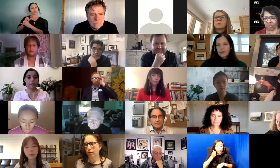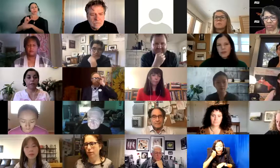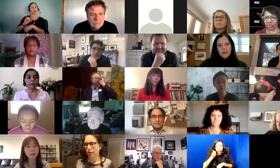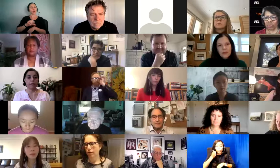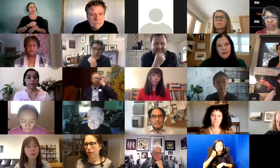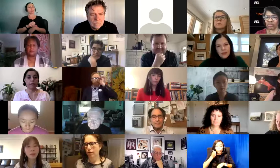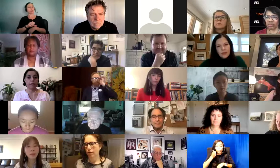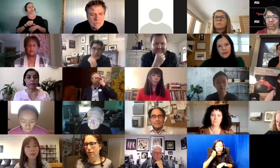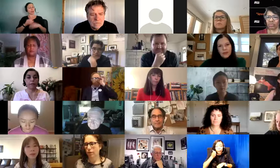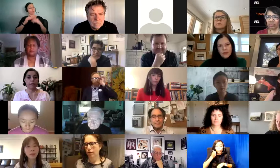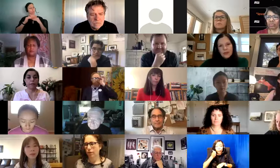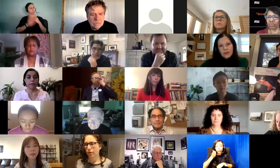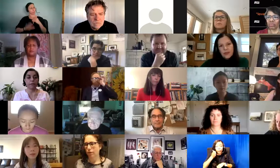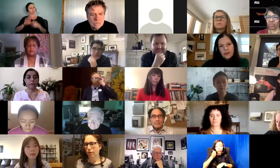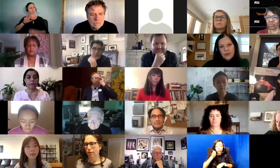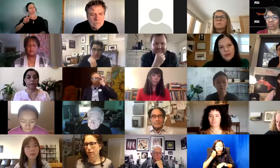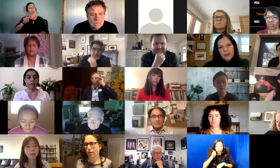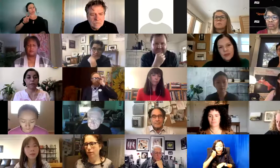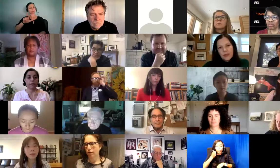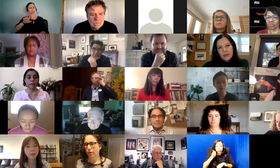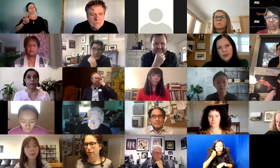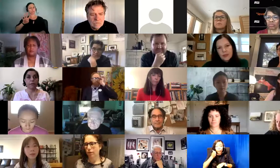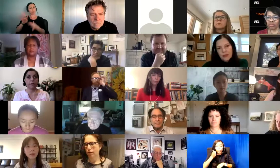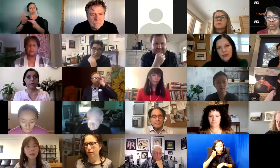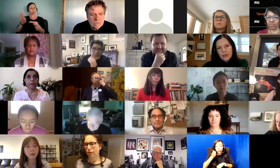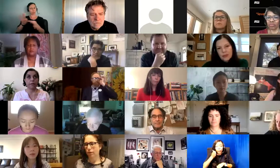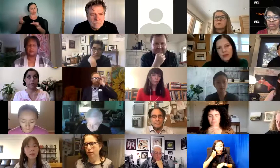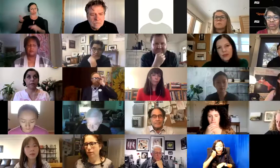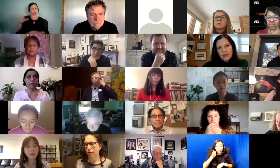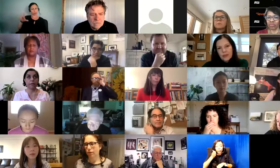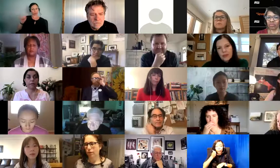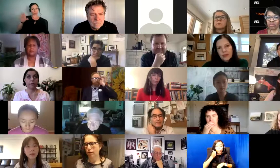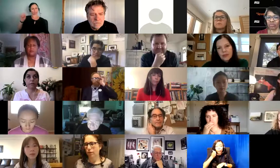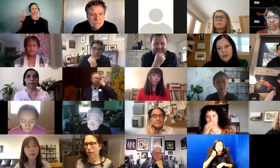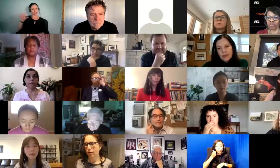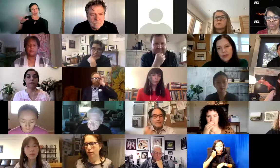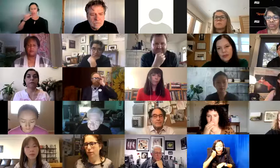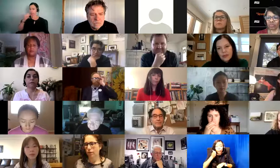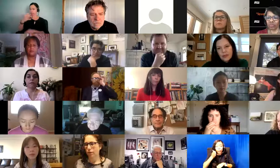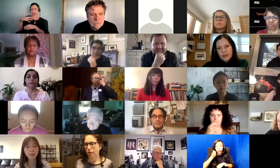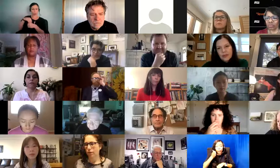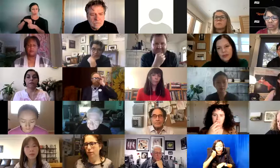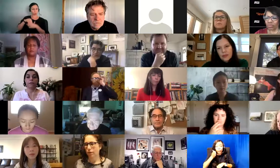There are at least 224 identified languages in Los Angeles County. This does this not include different dialects.